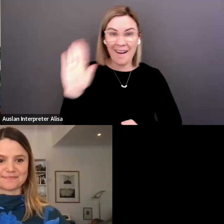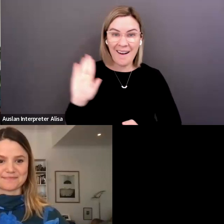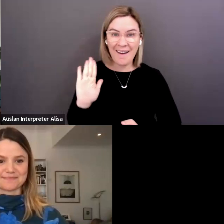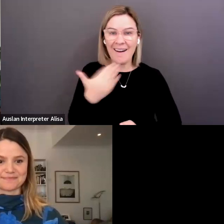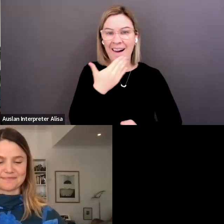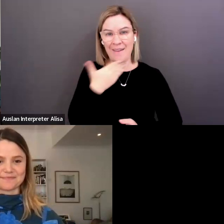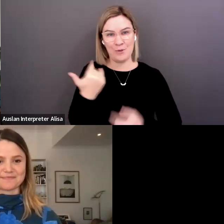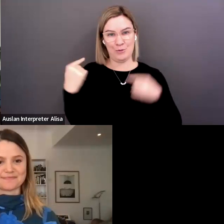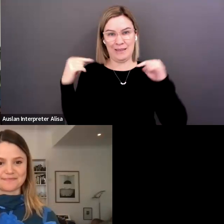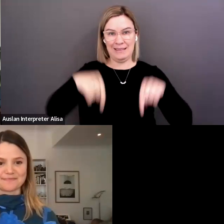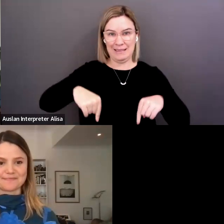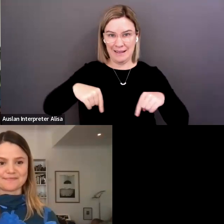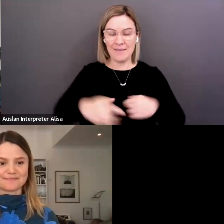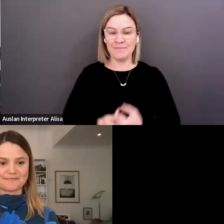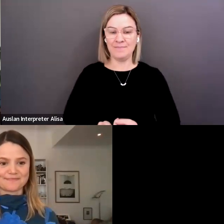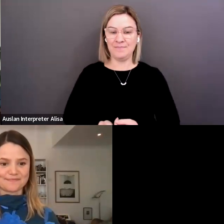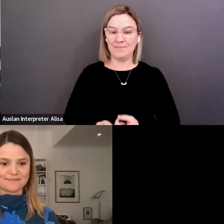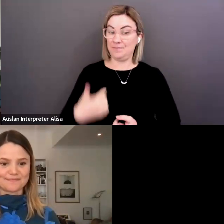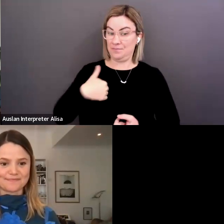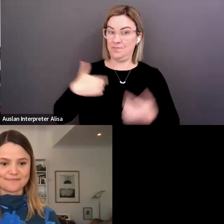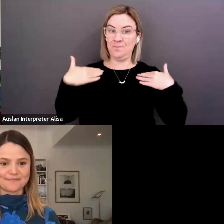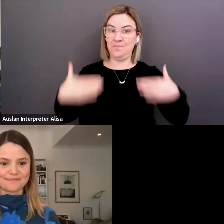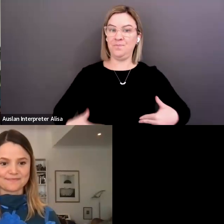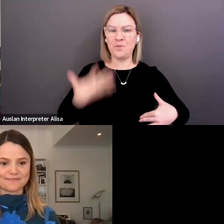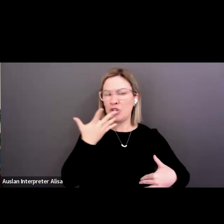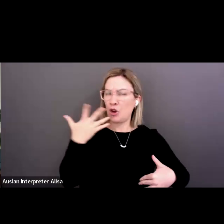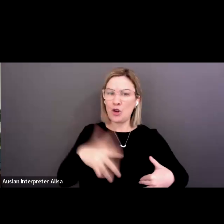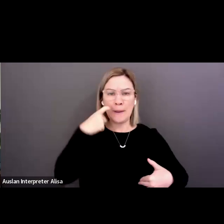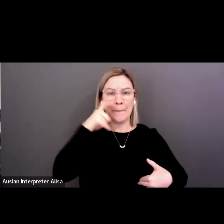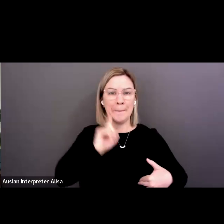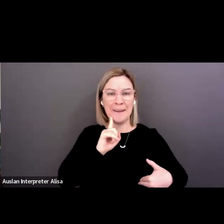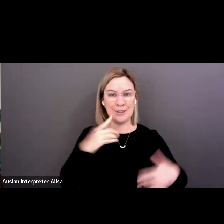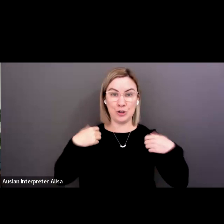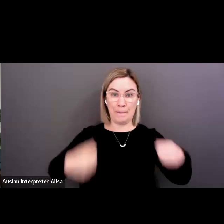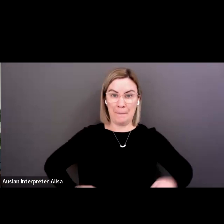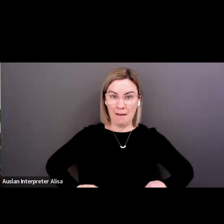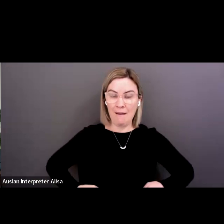themselves. Starting with Alex Kelly.